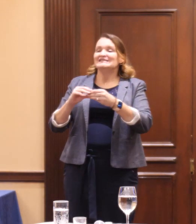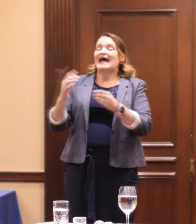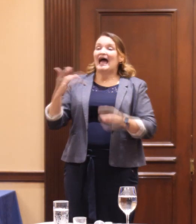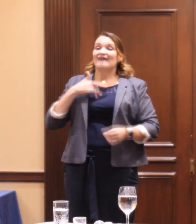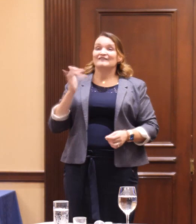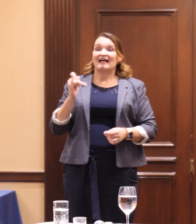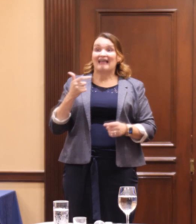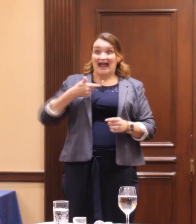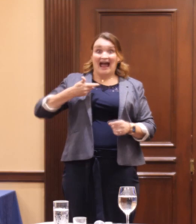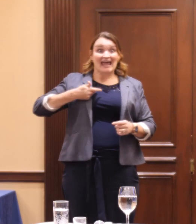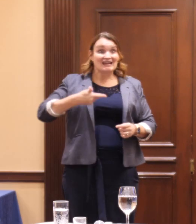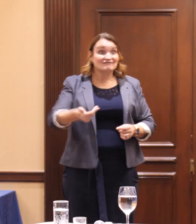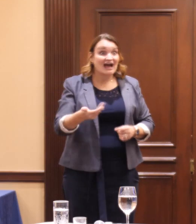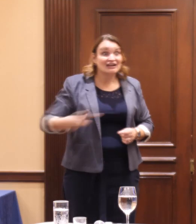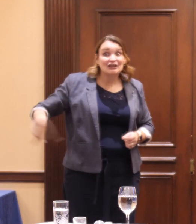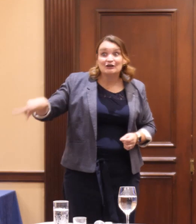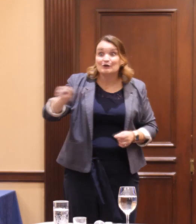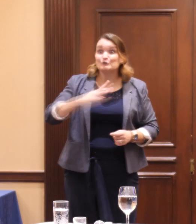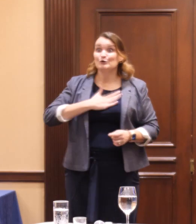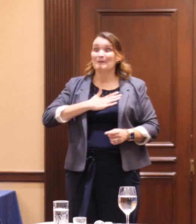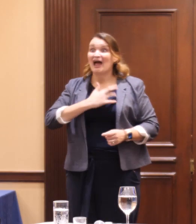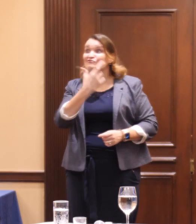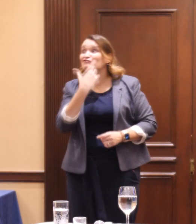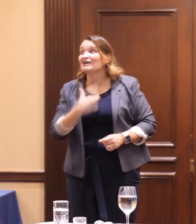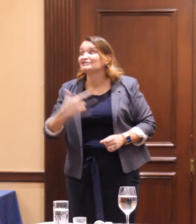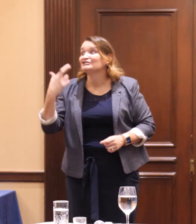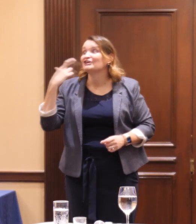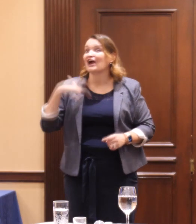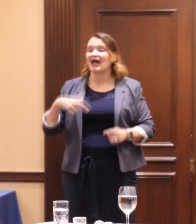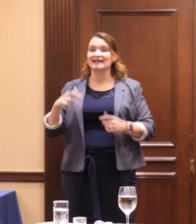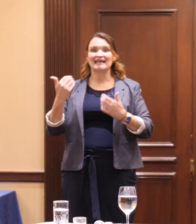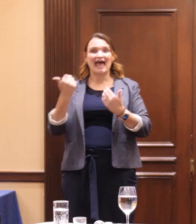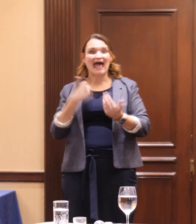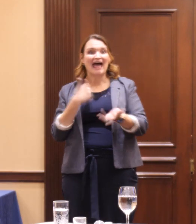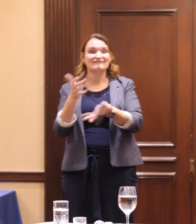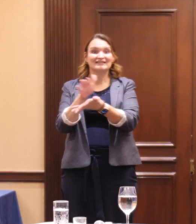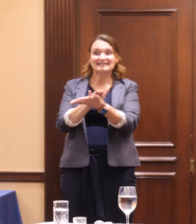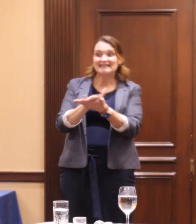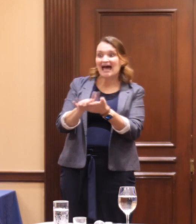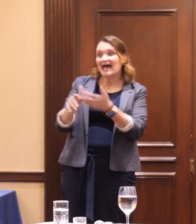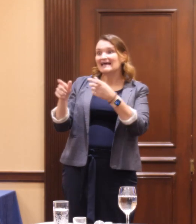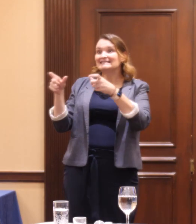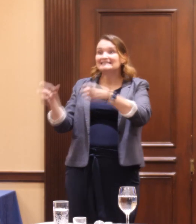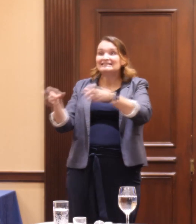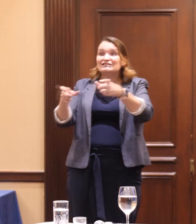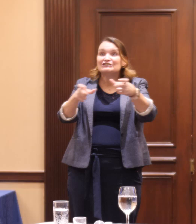I invited you all into a restaurant and they had some nice dishes and but they didn't have enough